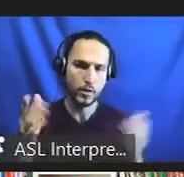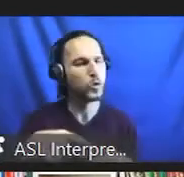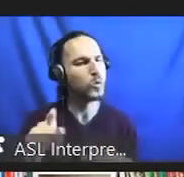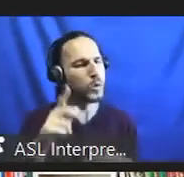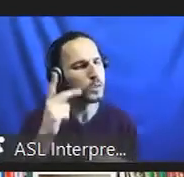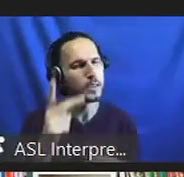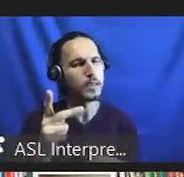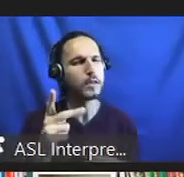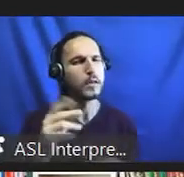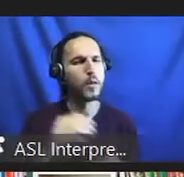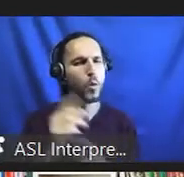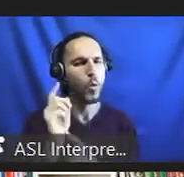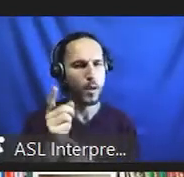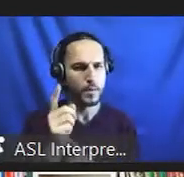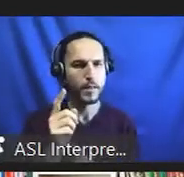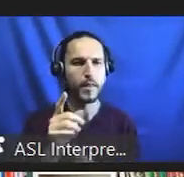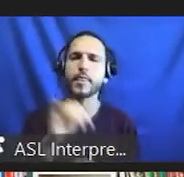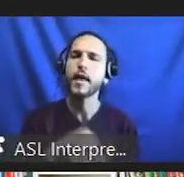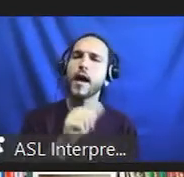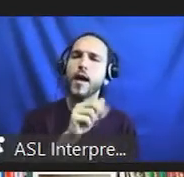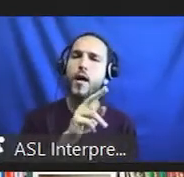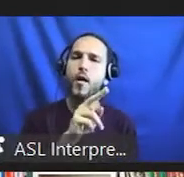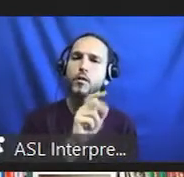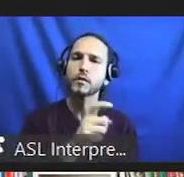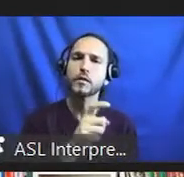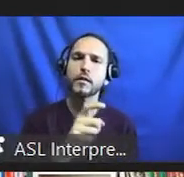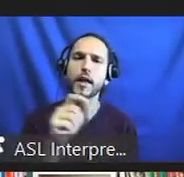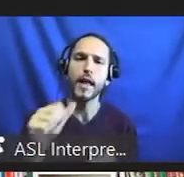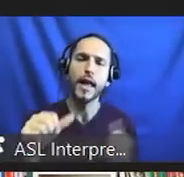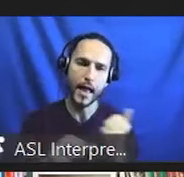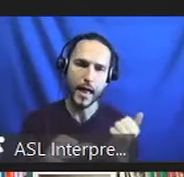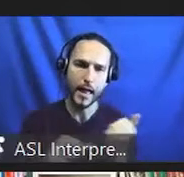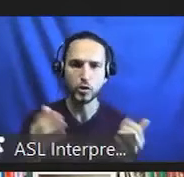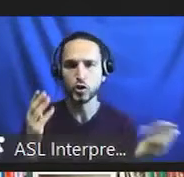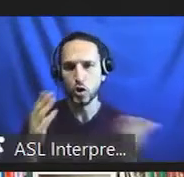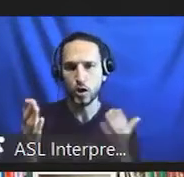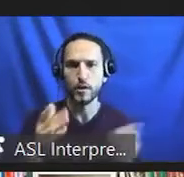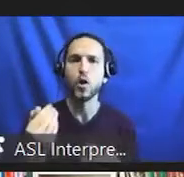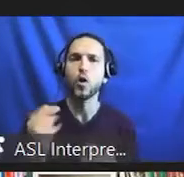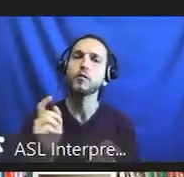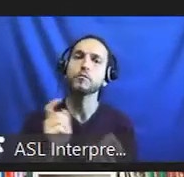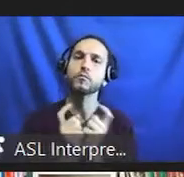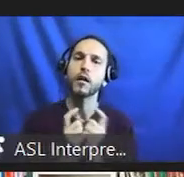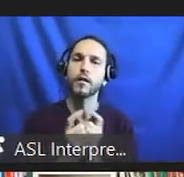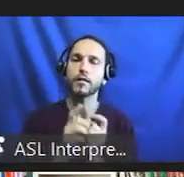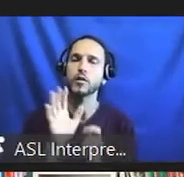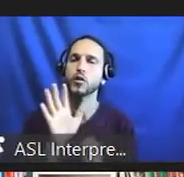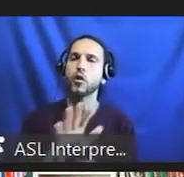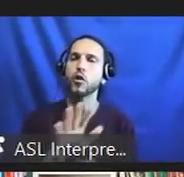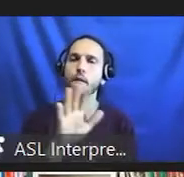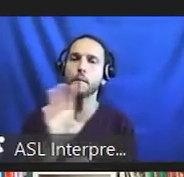in just about one minute, about what an auxiliary aid or service is. Or modifying your policies or your practices-- of course,